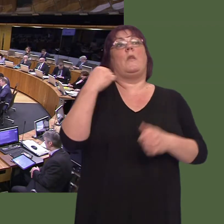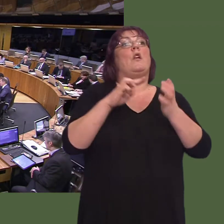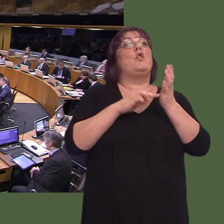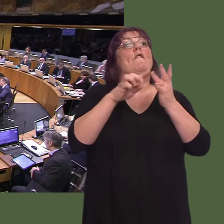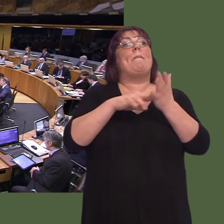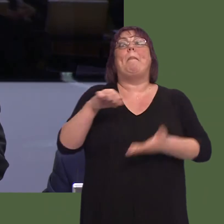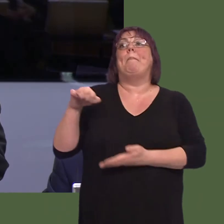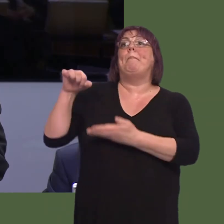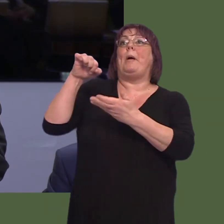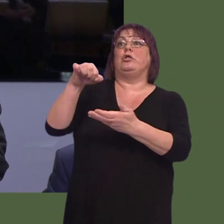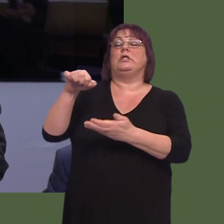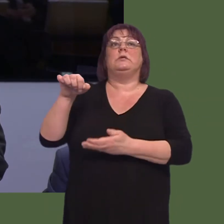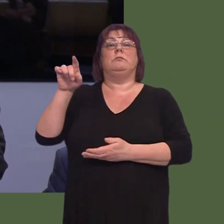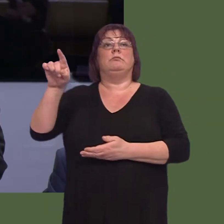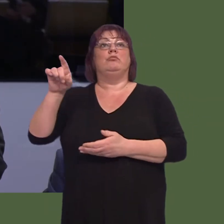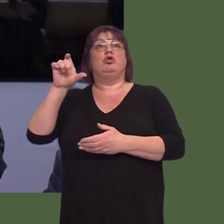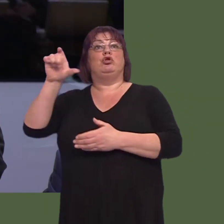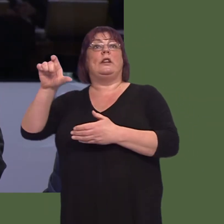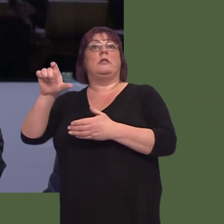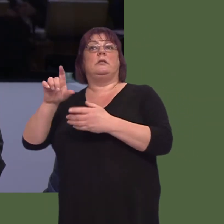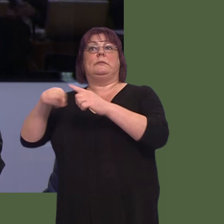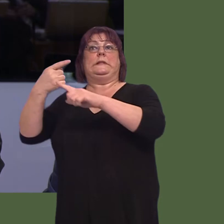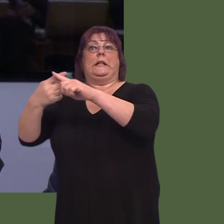announced changes to the universal credit system.